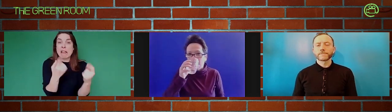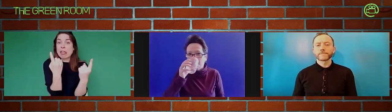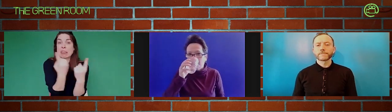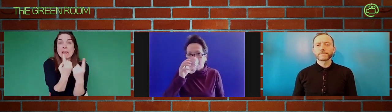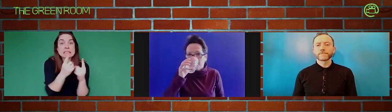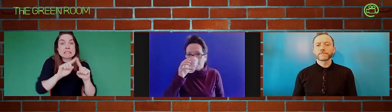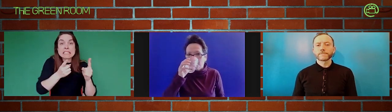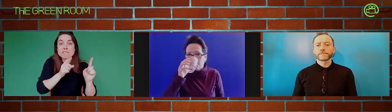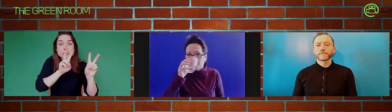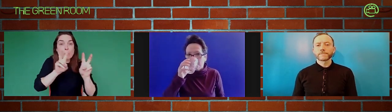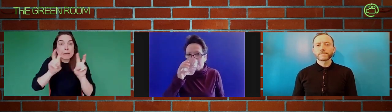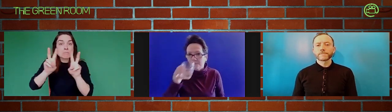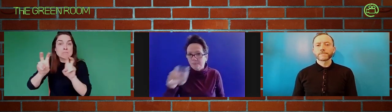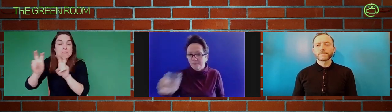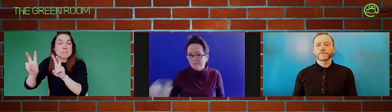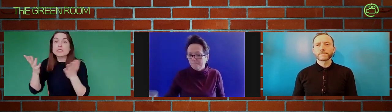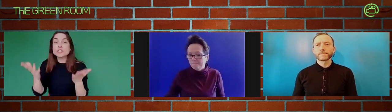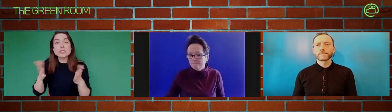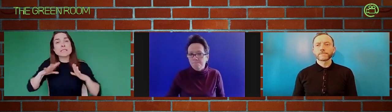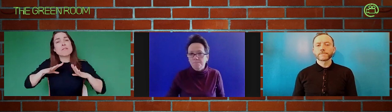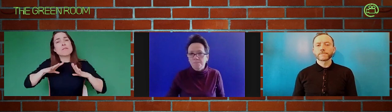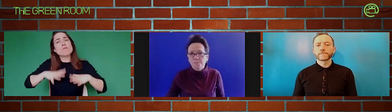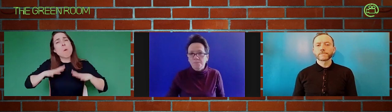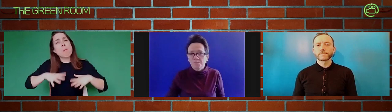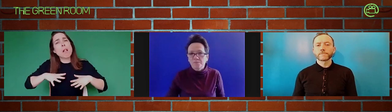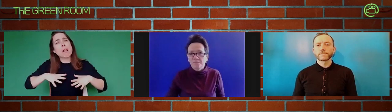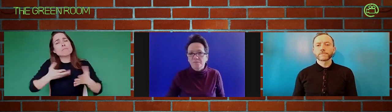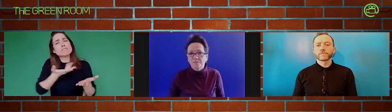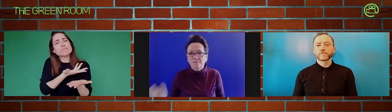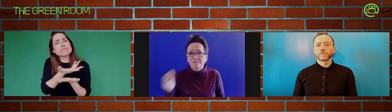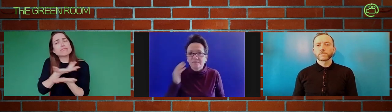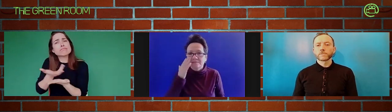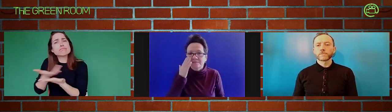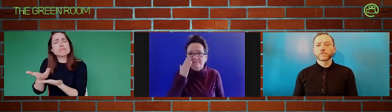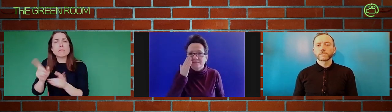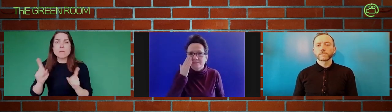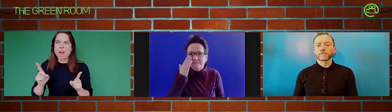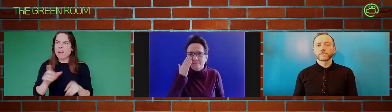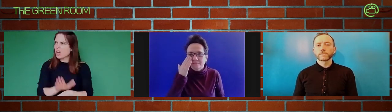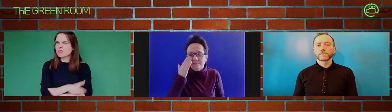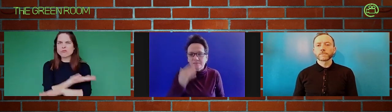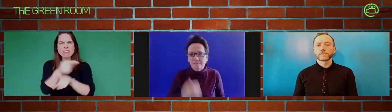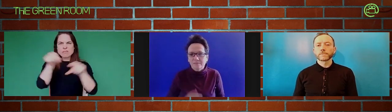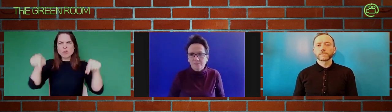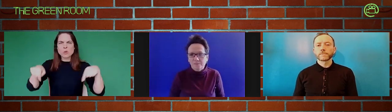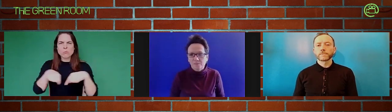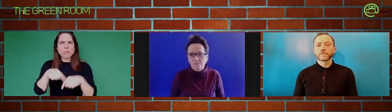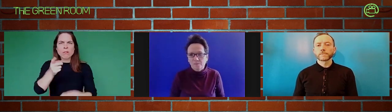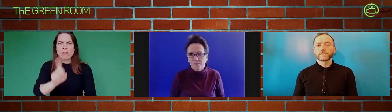chat like we would. For anyone who doesn't know what a Green Room is, you can find a Green Room in every